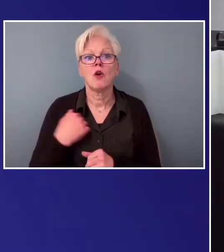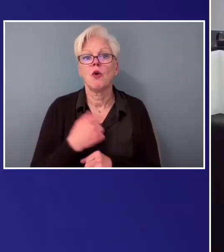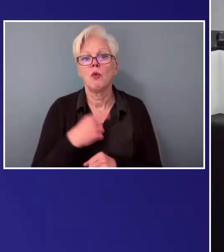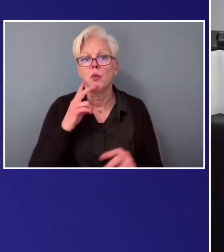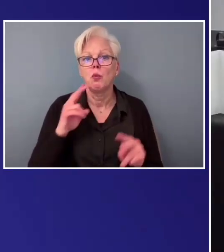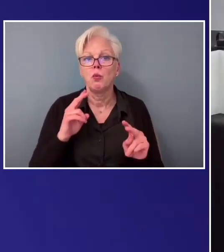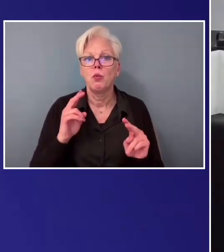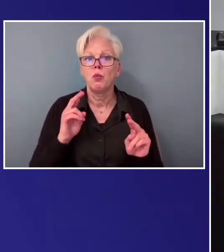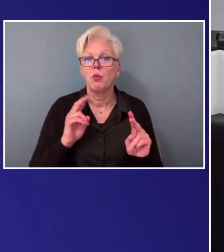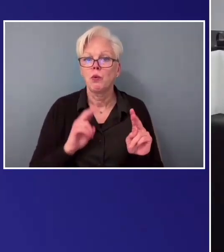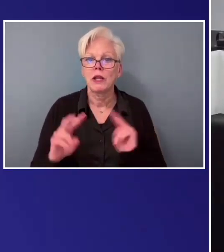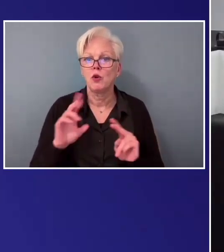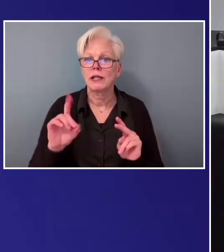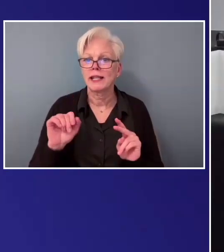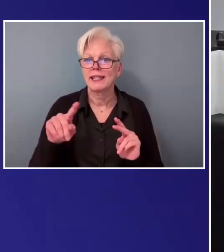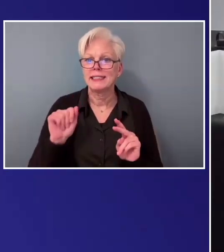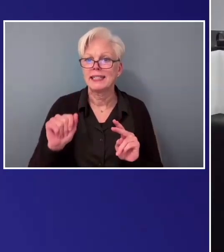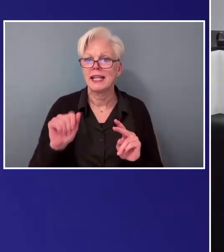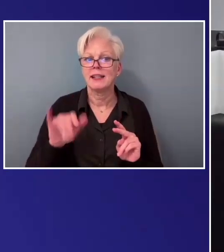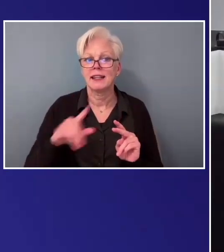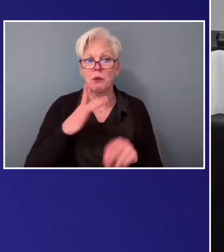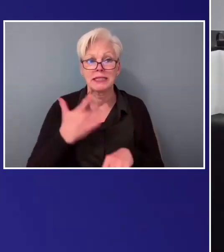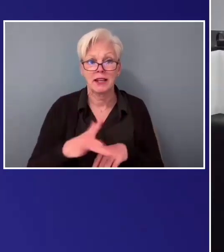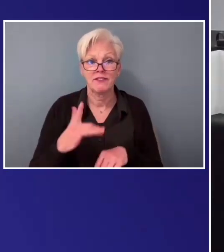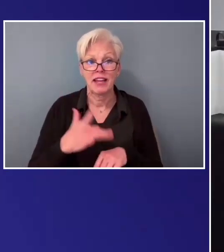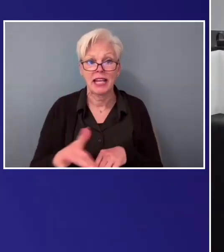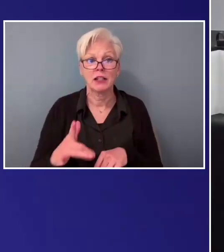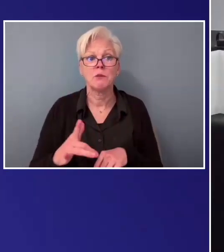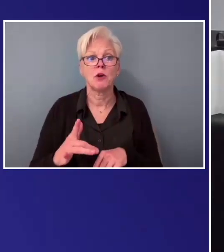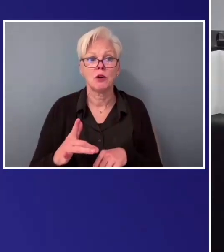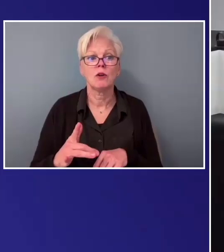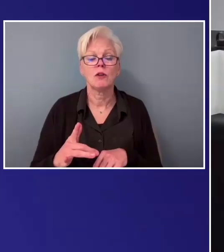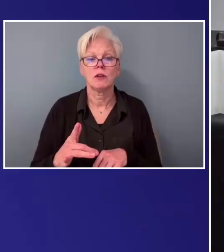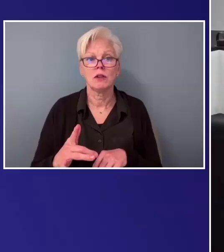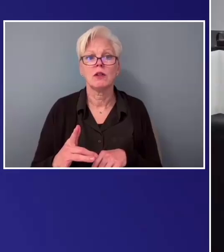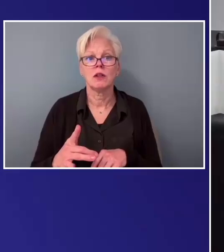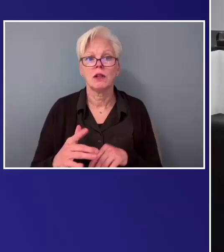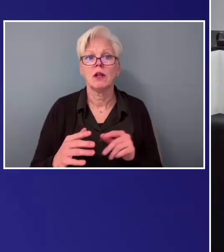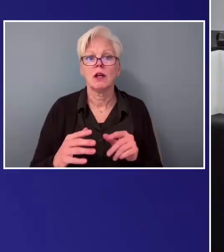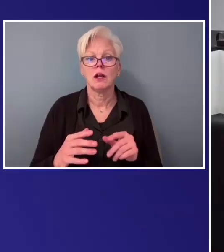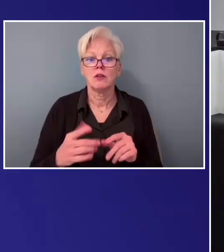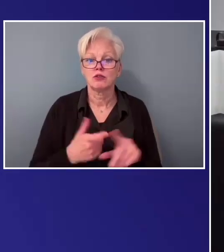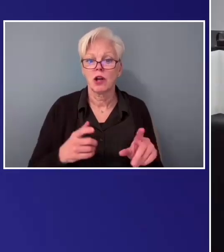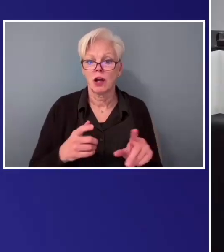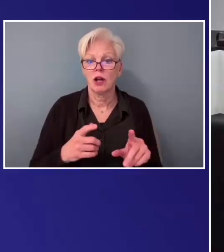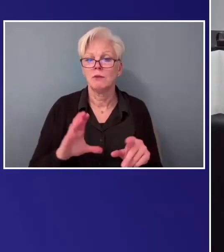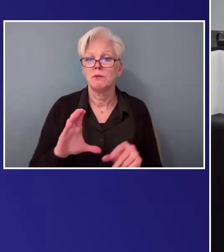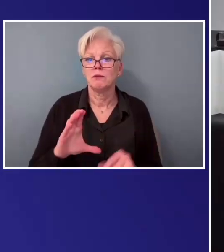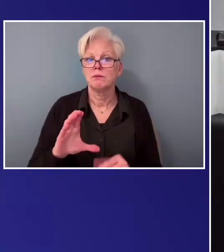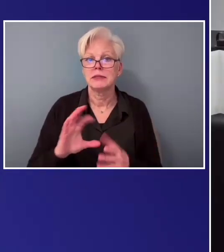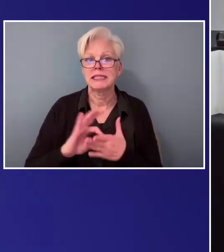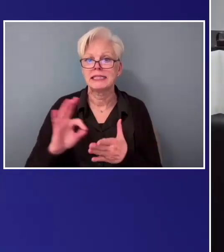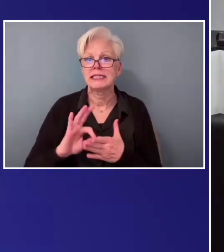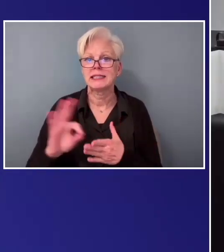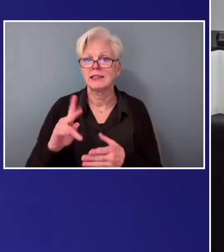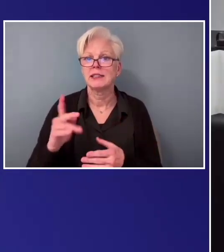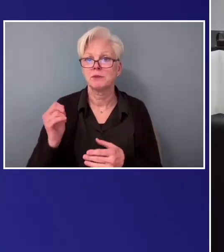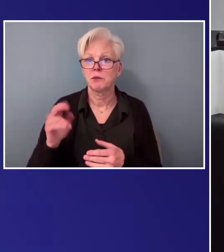we looked at the data that was available that -- from census, and I guess I might bring Cody up to speak, speak to it in more detail.